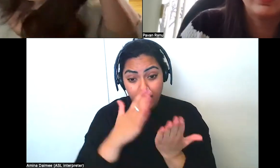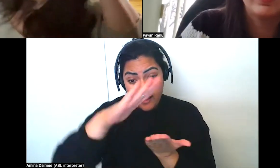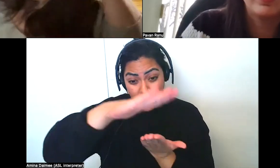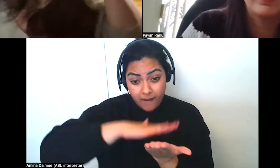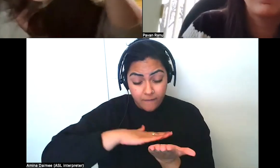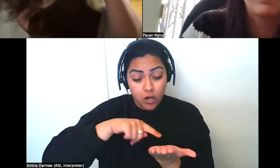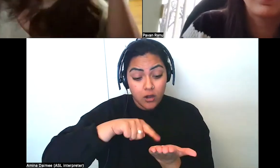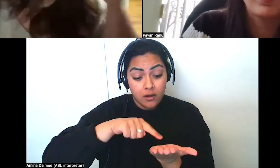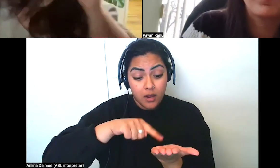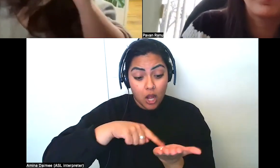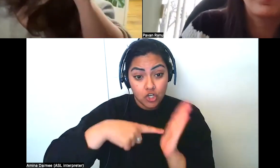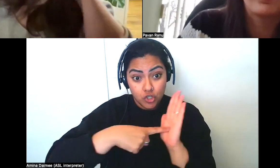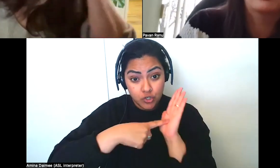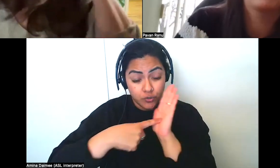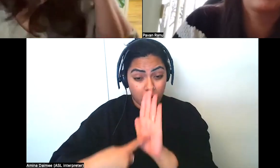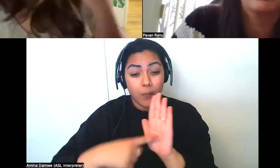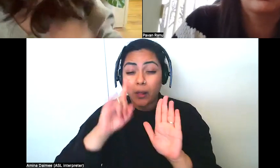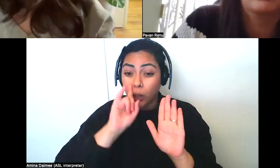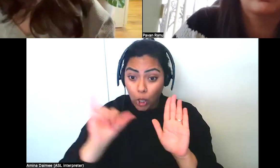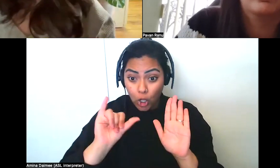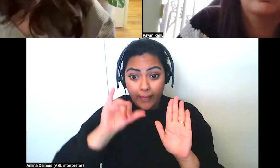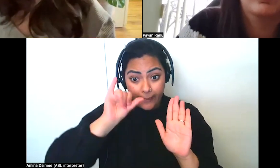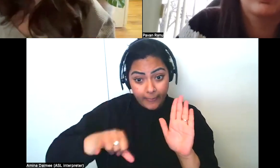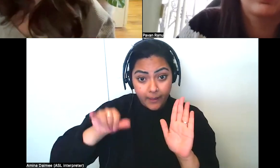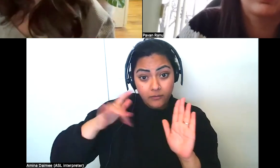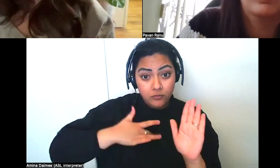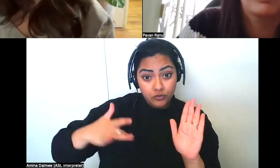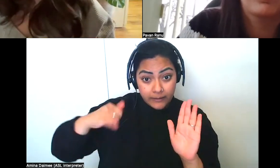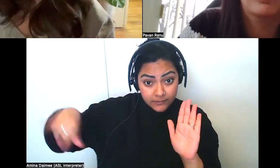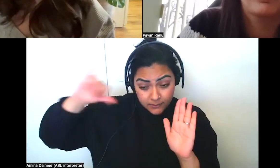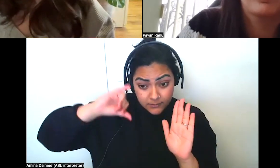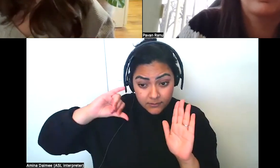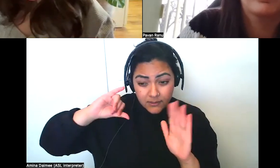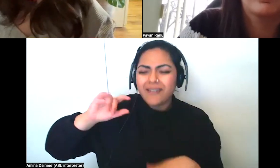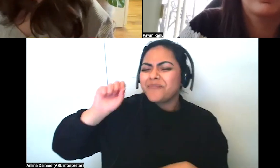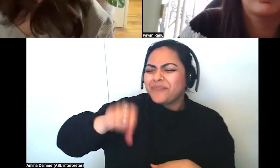Monique: Yeah. Like, are you seeing items that are maybe not specific to the trend,